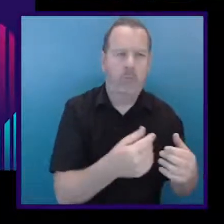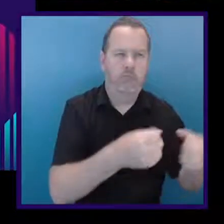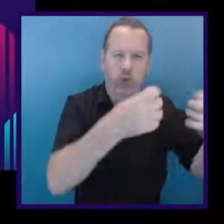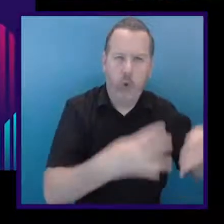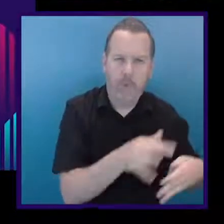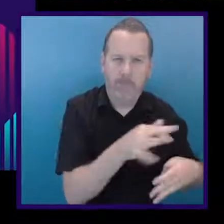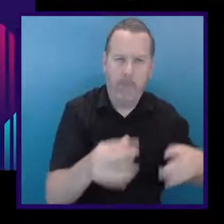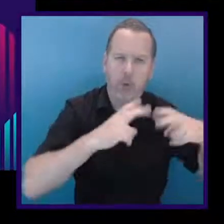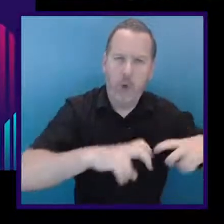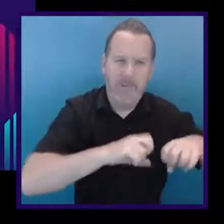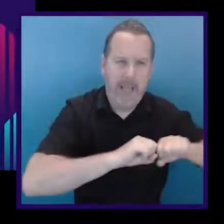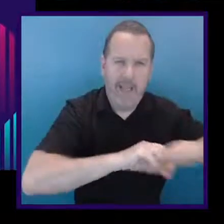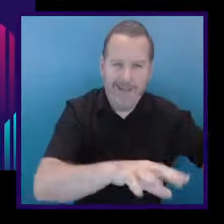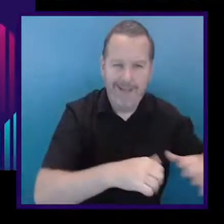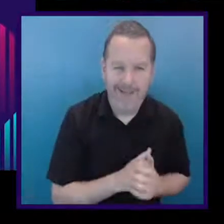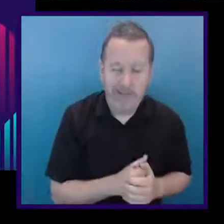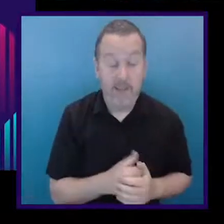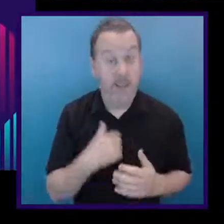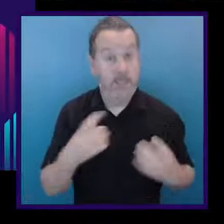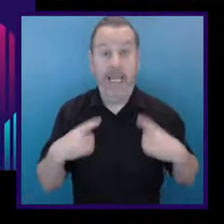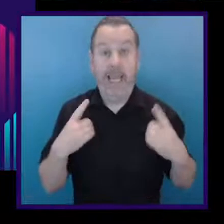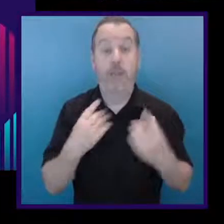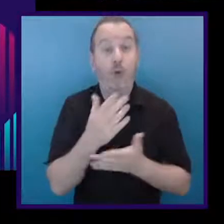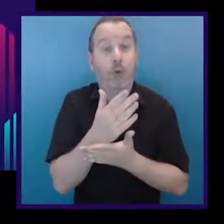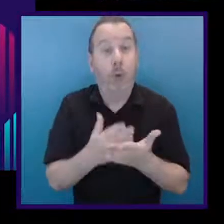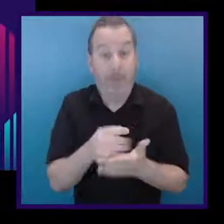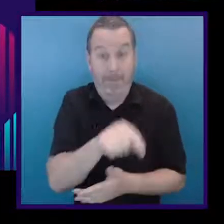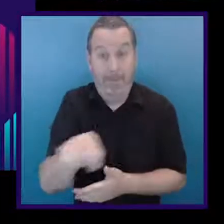who have contributed to the survey will be with us later on this afternoon.